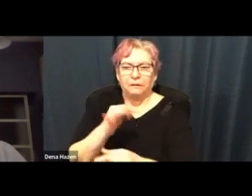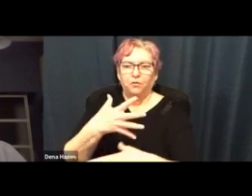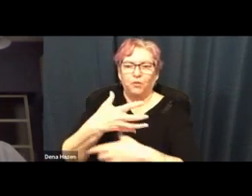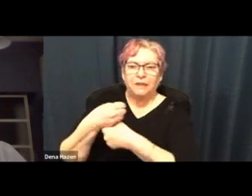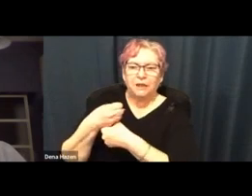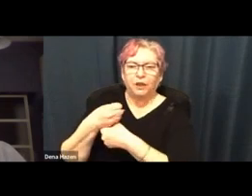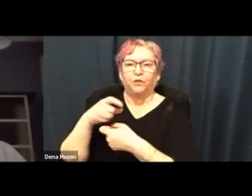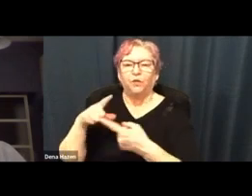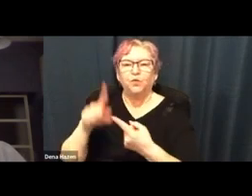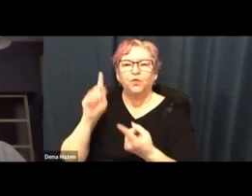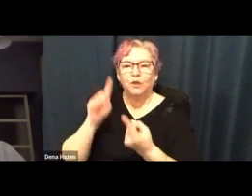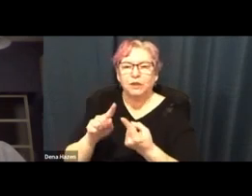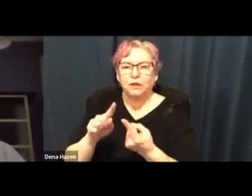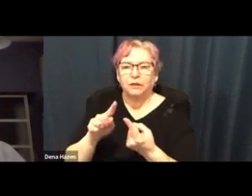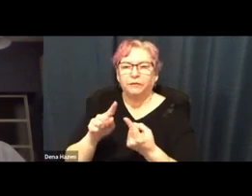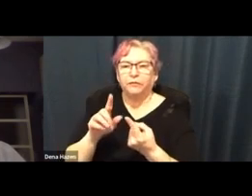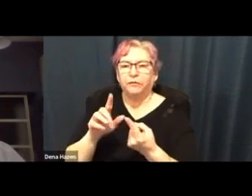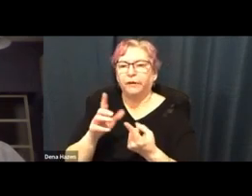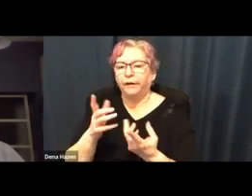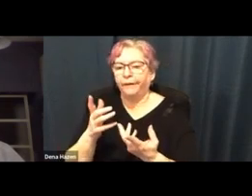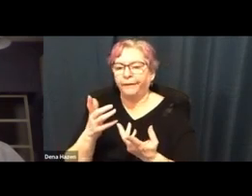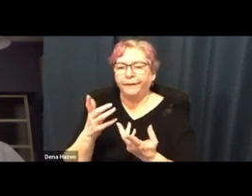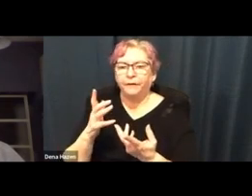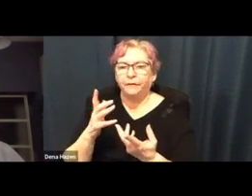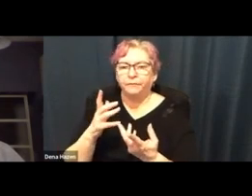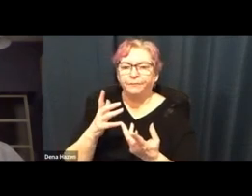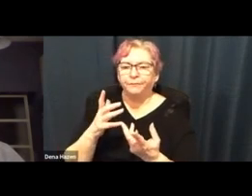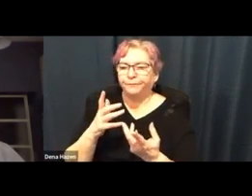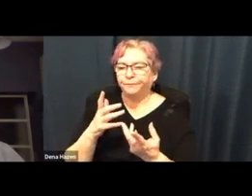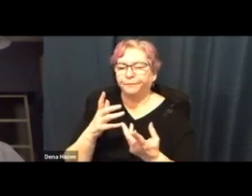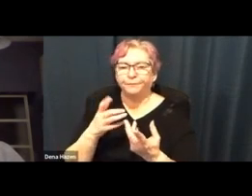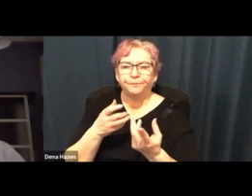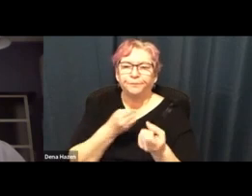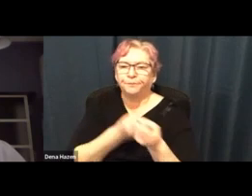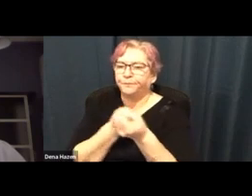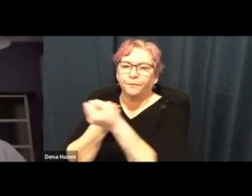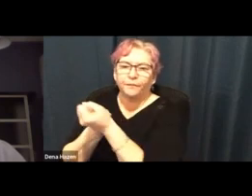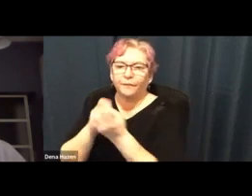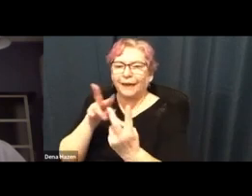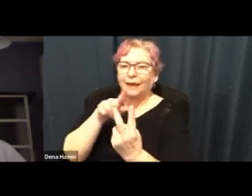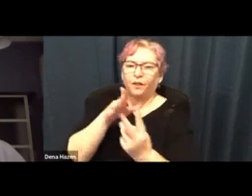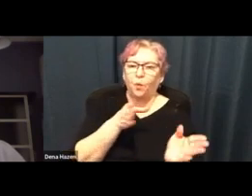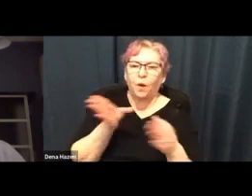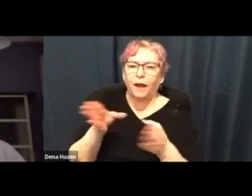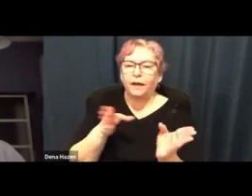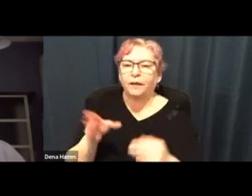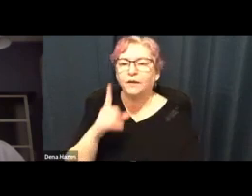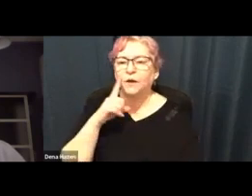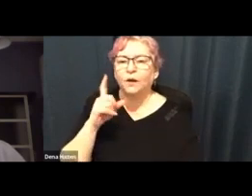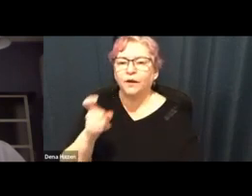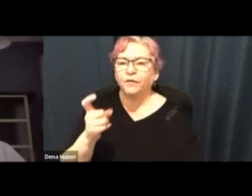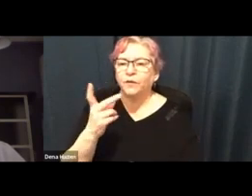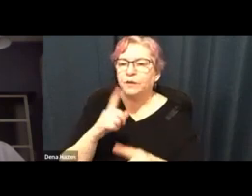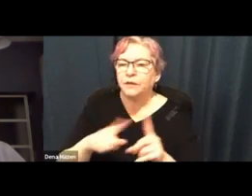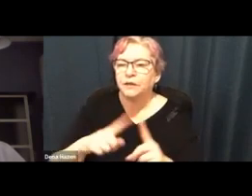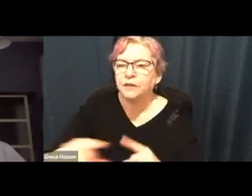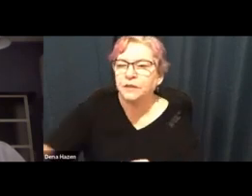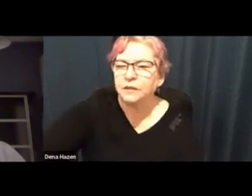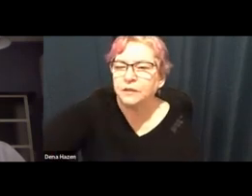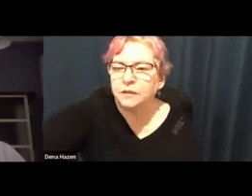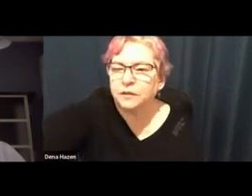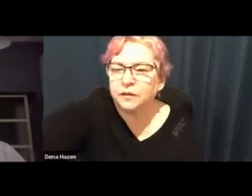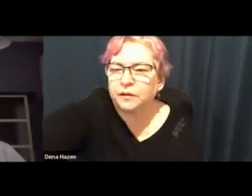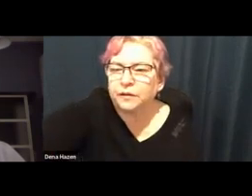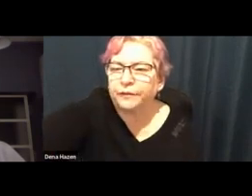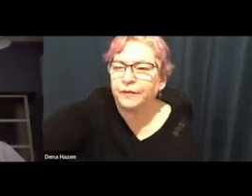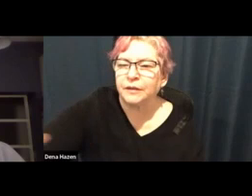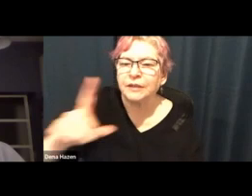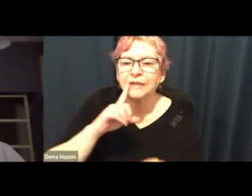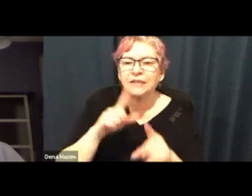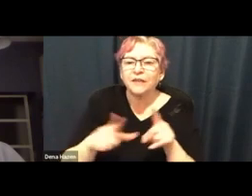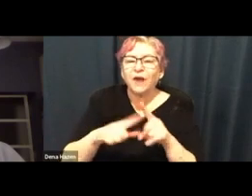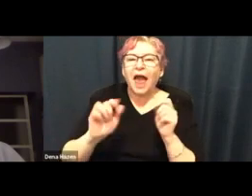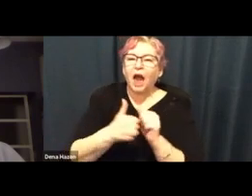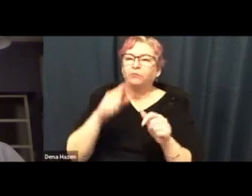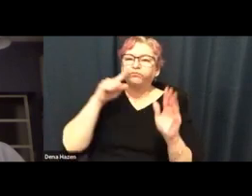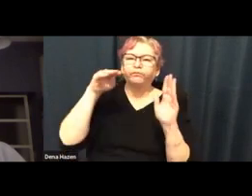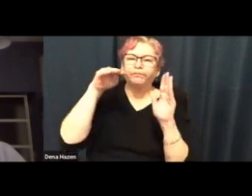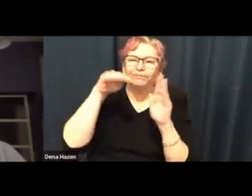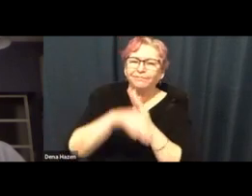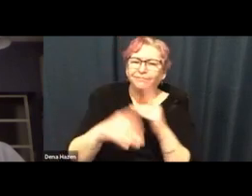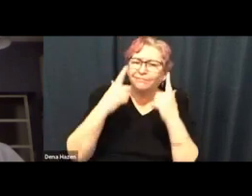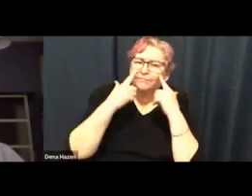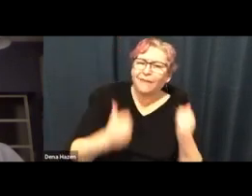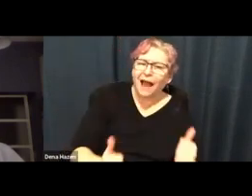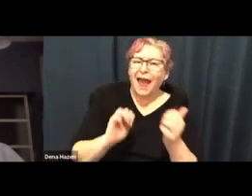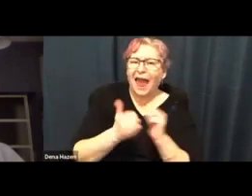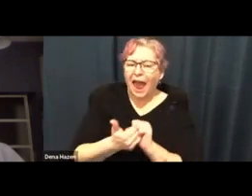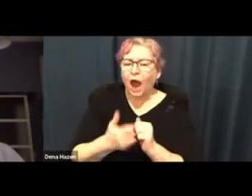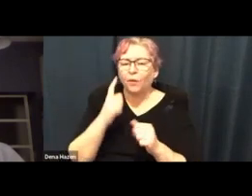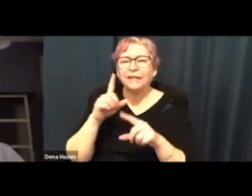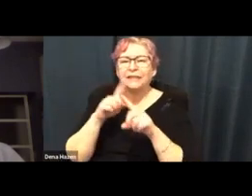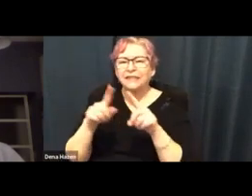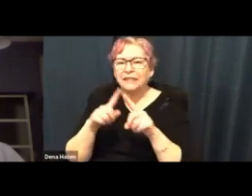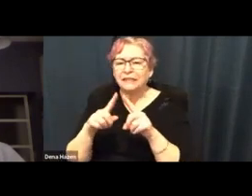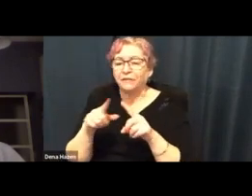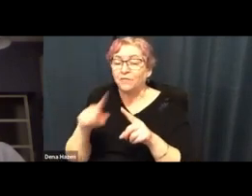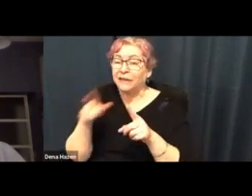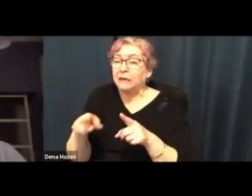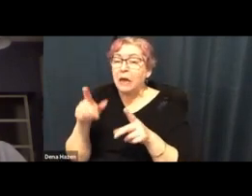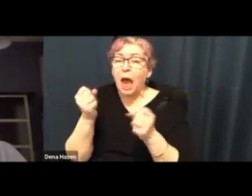to reduce bias. Given the different rates of disease progression between participants and the small number of participants,